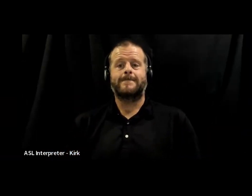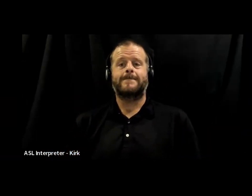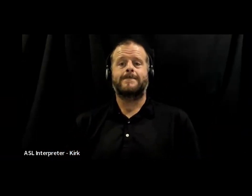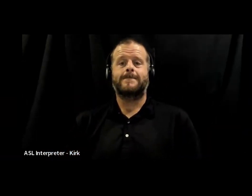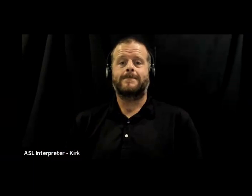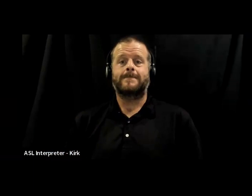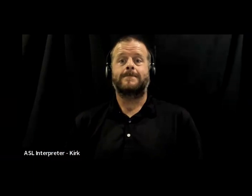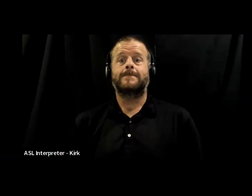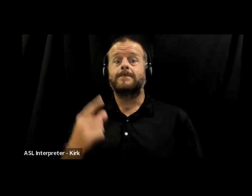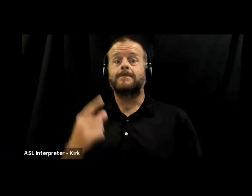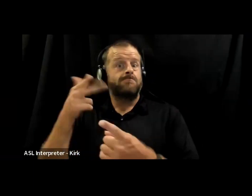Anybody from the panel, please.